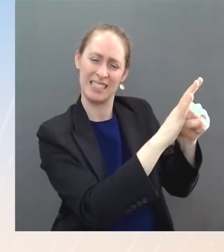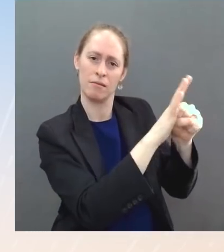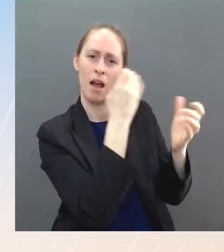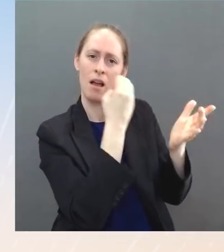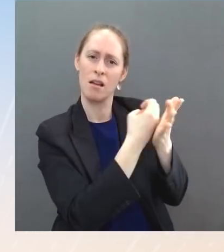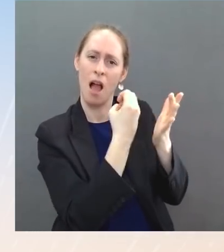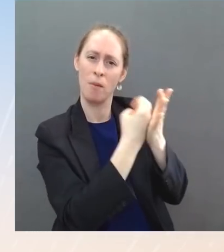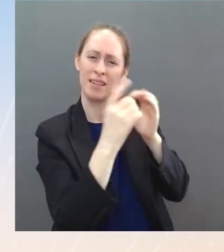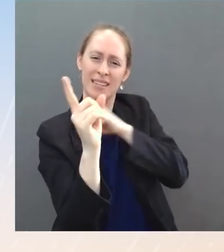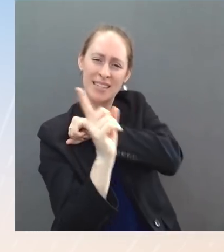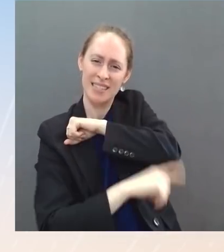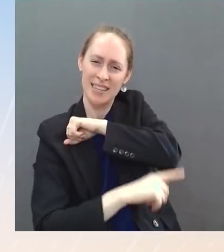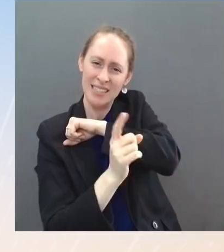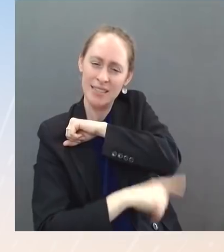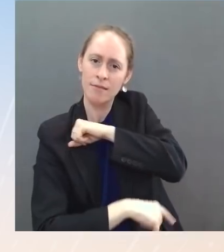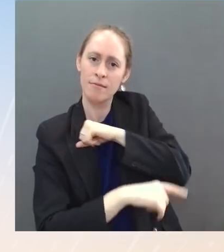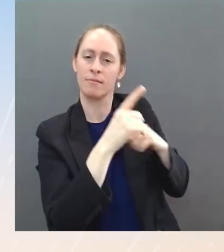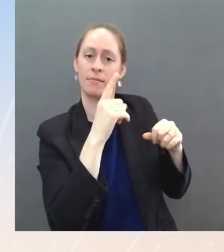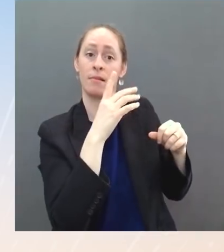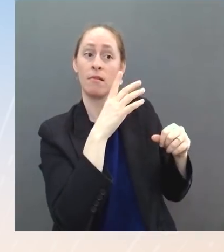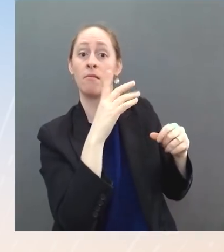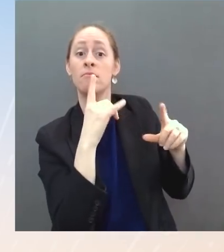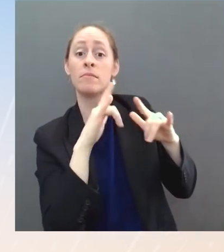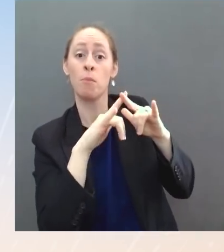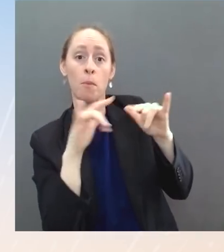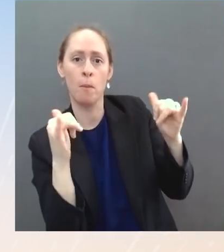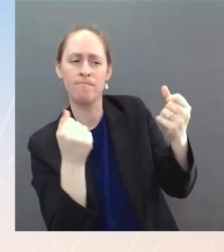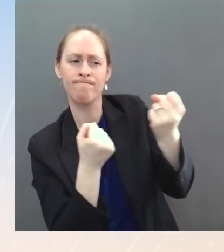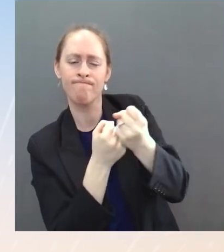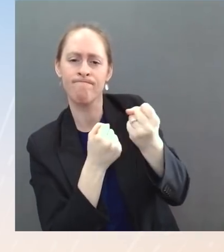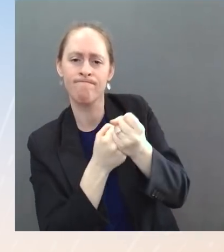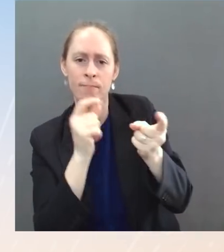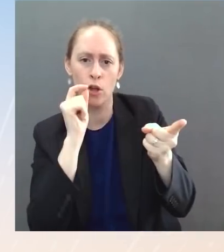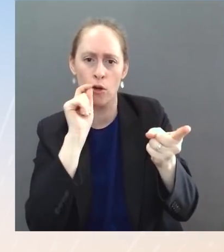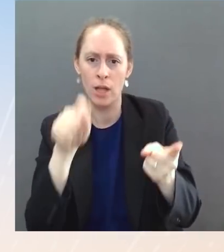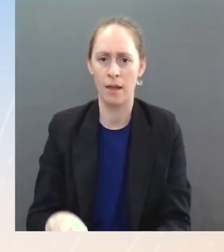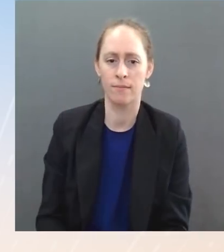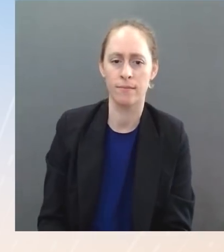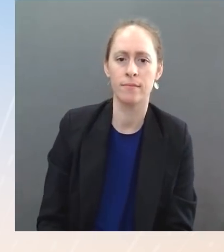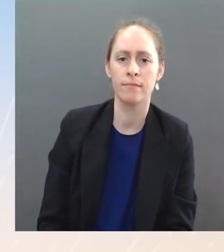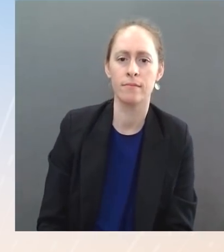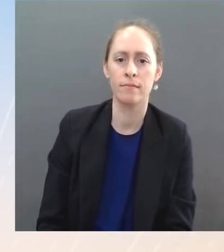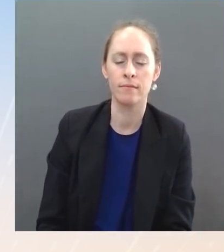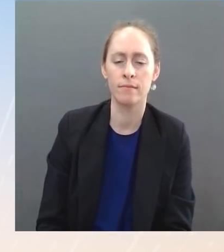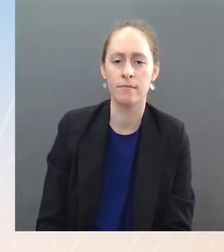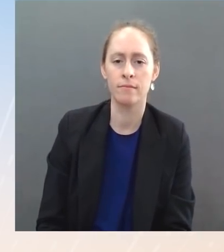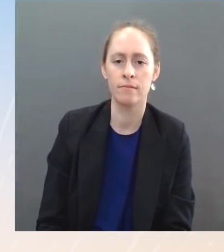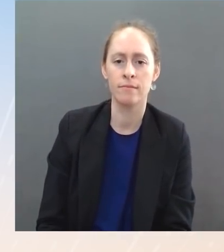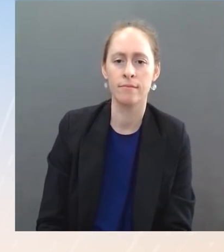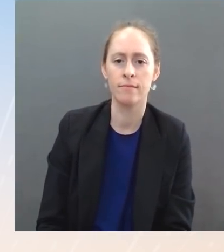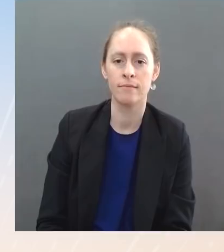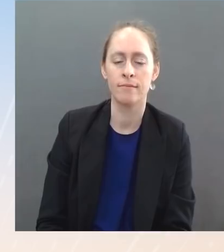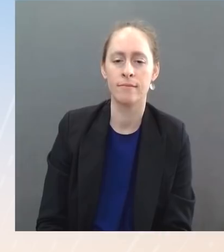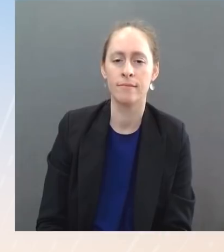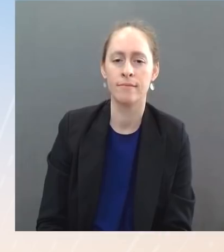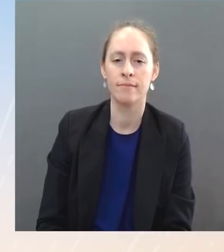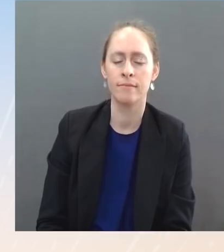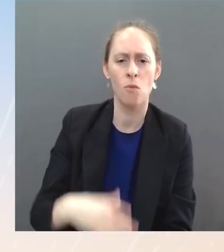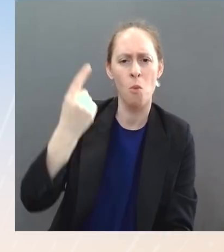The Press: Other -- >> Mr. Sullivan: Yeah. The Press: Sorry, forgive me. Other forums for this might include something that the U.N. General -- the U.N. Security Council might adopt. Is that what you're suggesting --